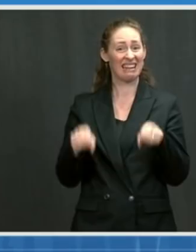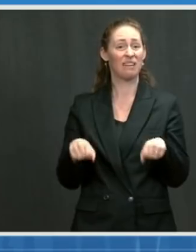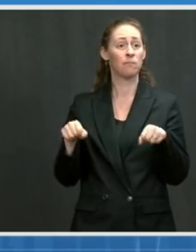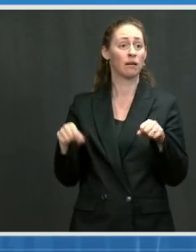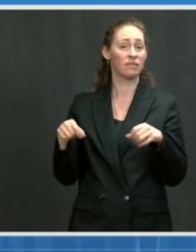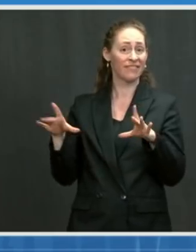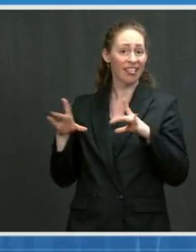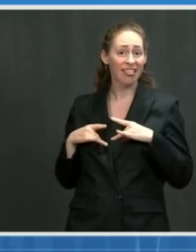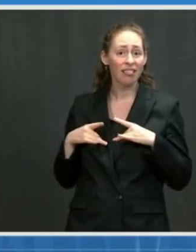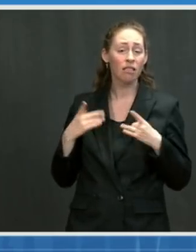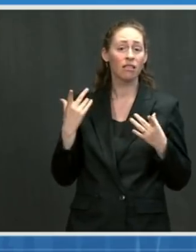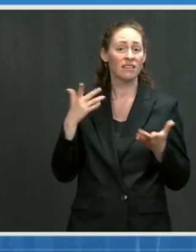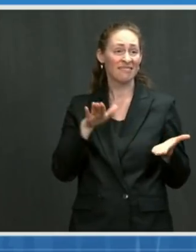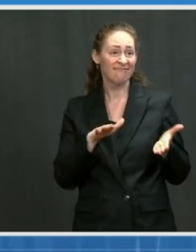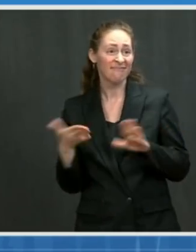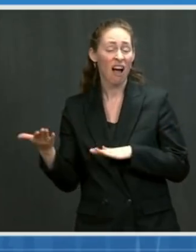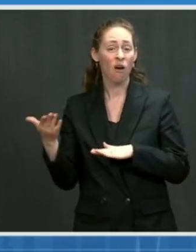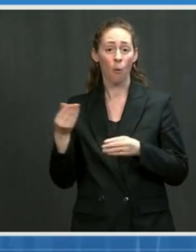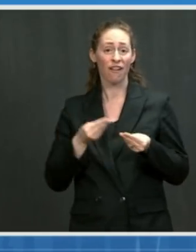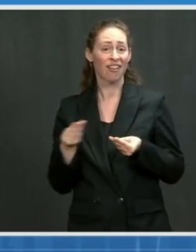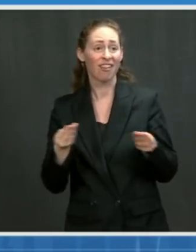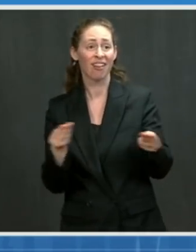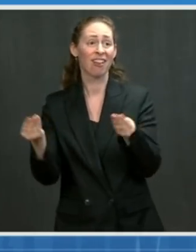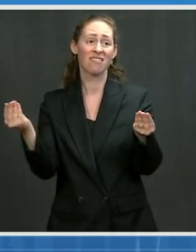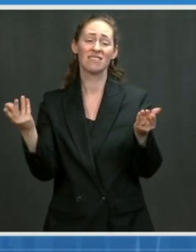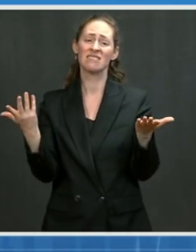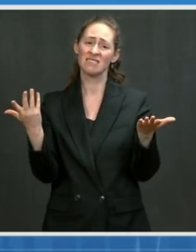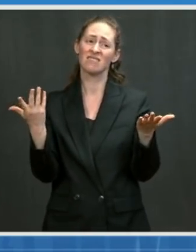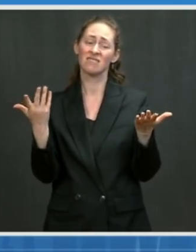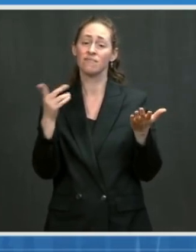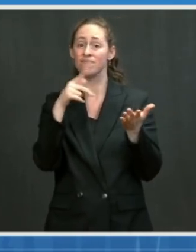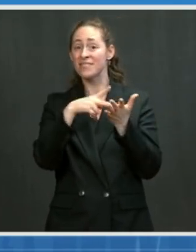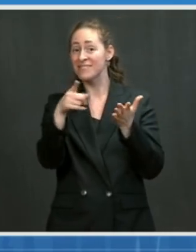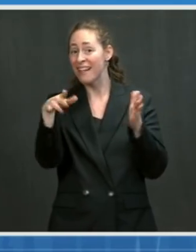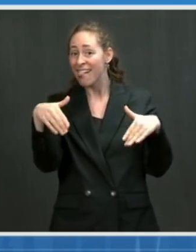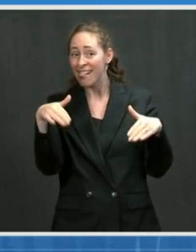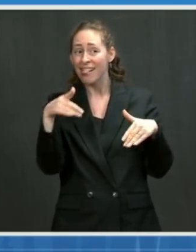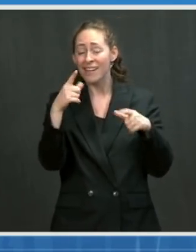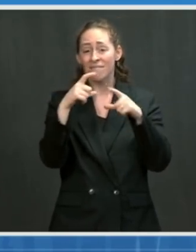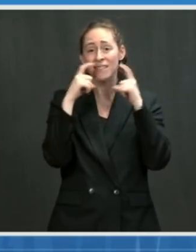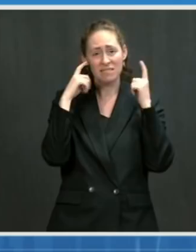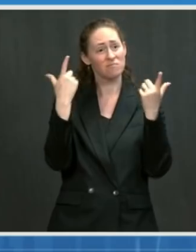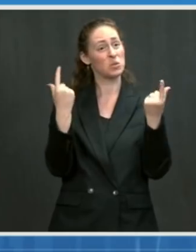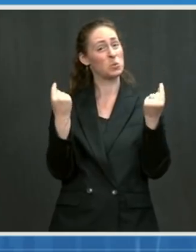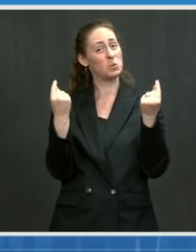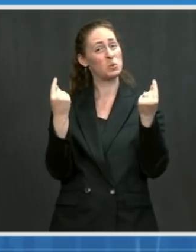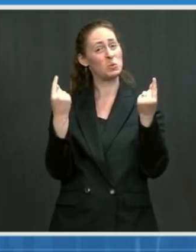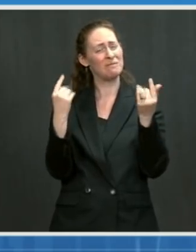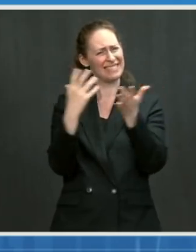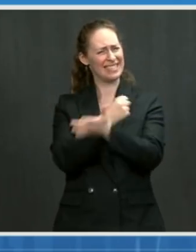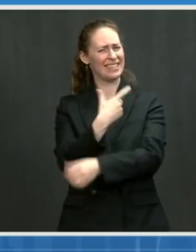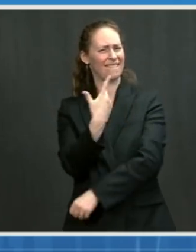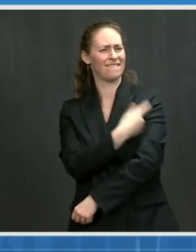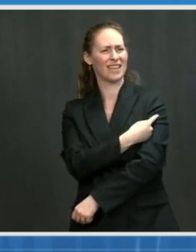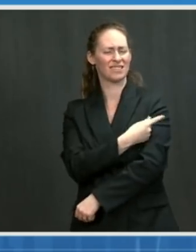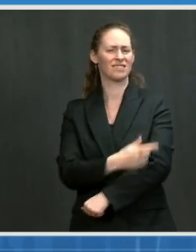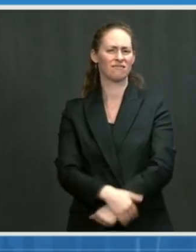YOU REMAIN AT RISK OF MILD OR